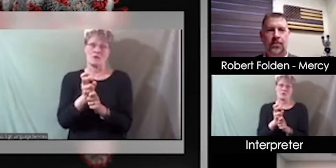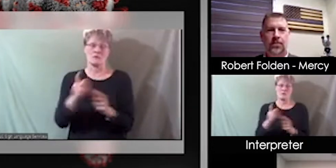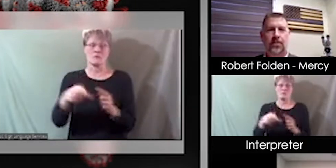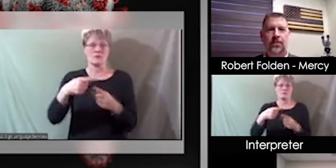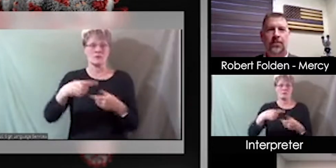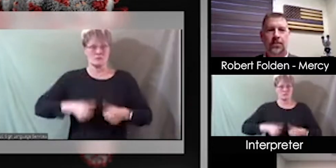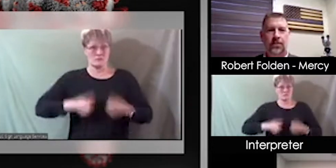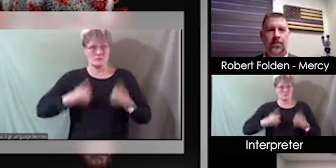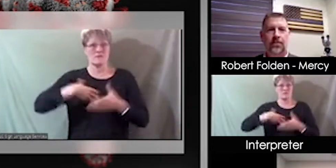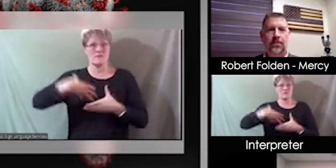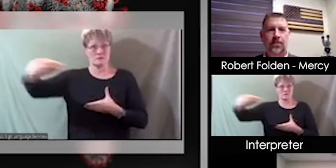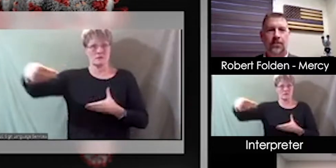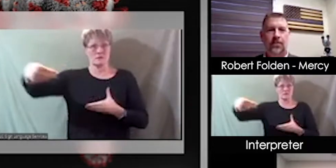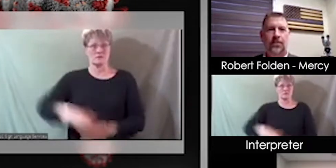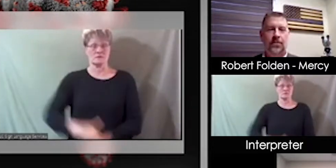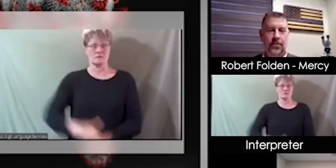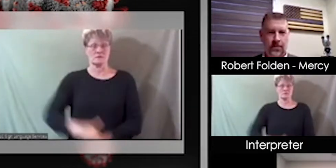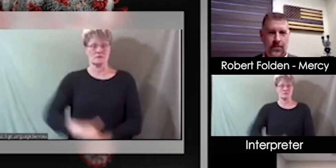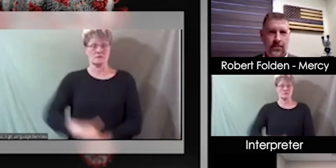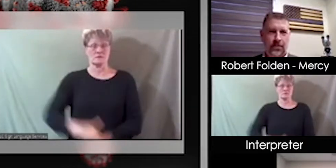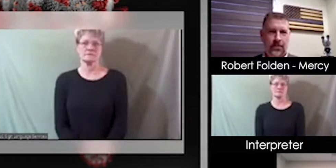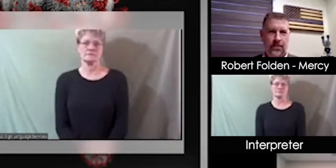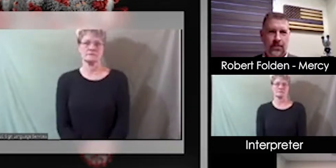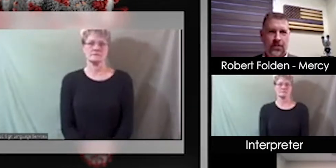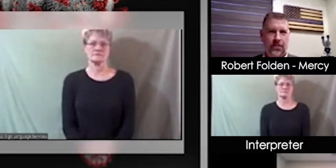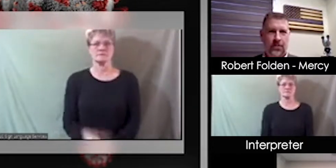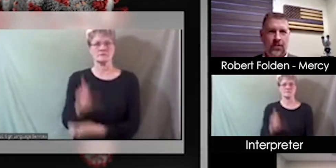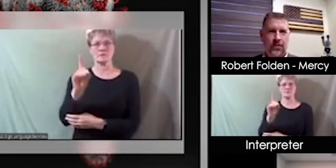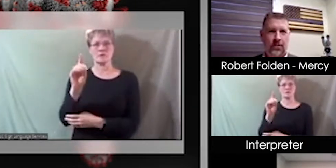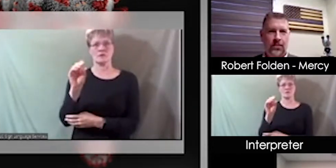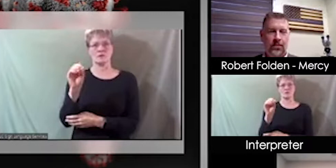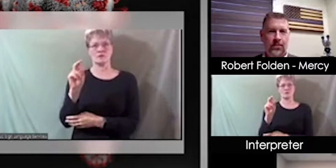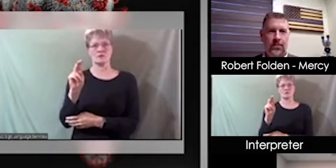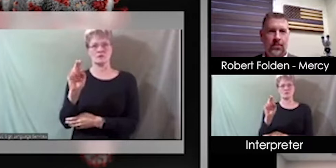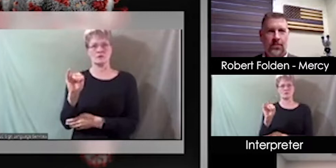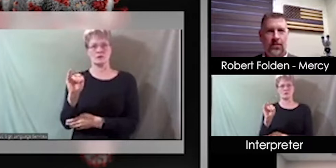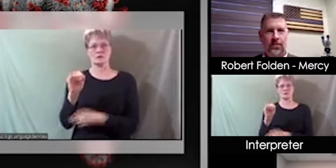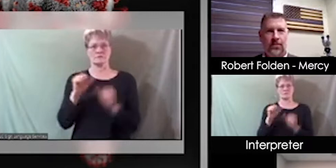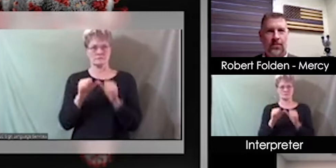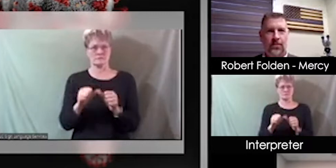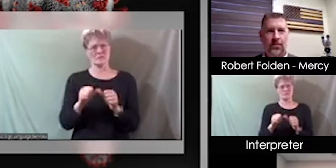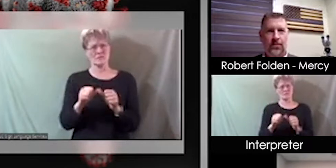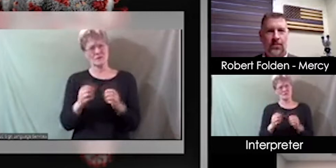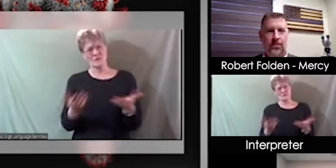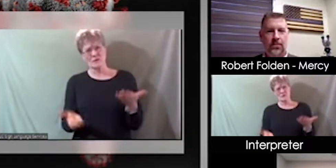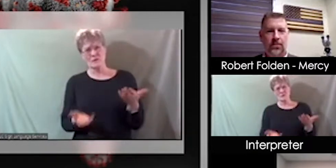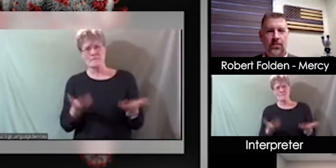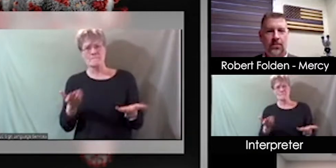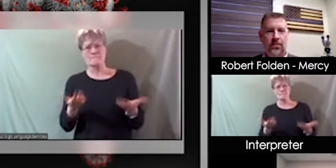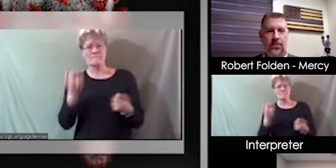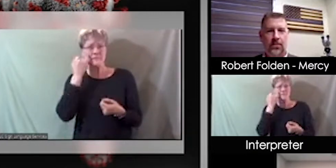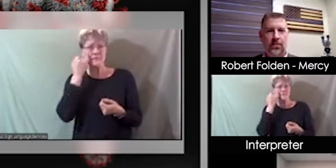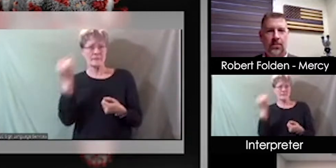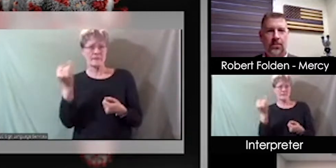Right, well, Dean, what what happens if Dean what happens if someone does show symptoms? Then what do you do with that person?